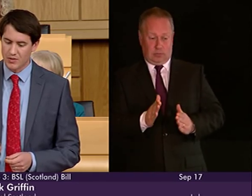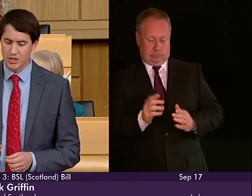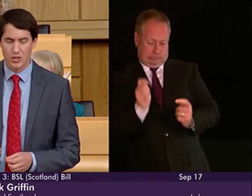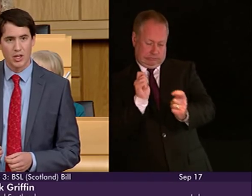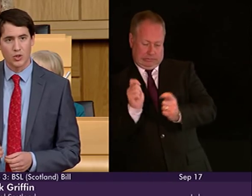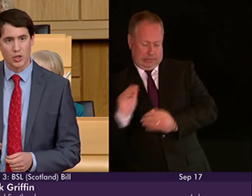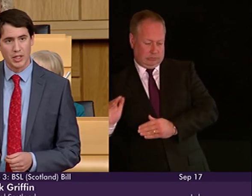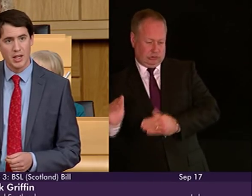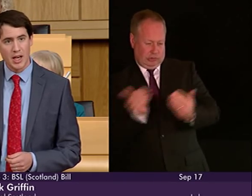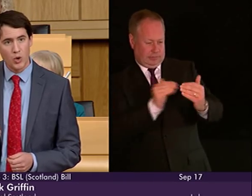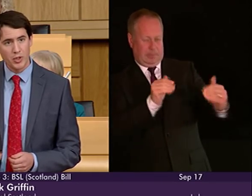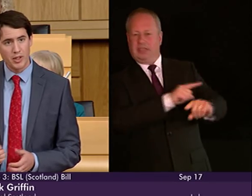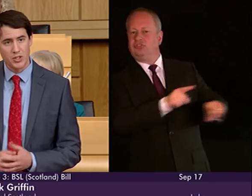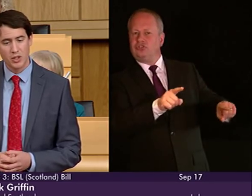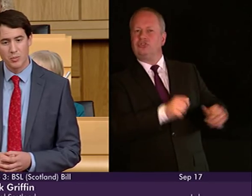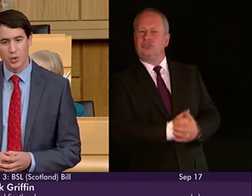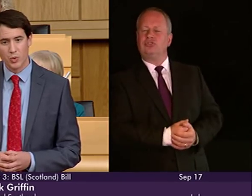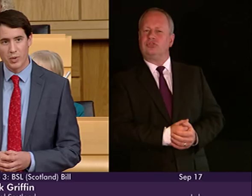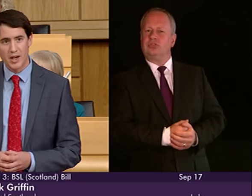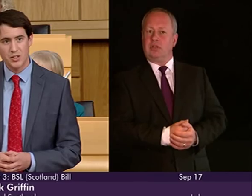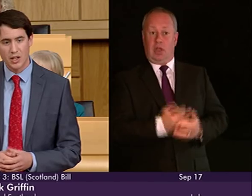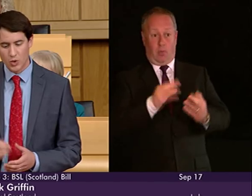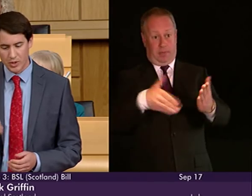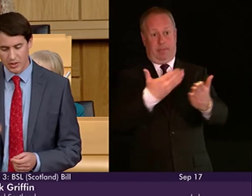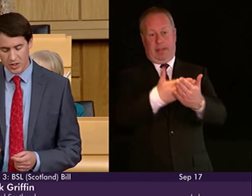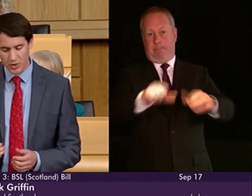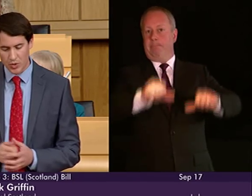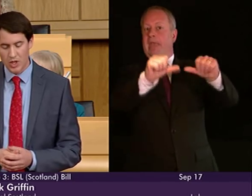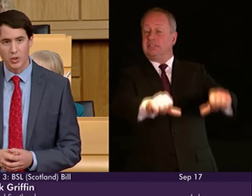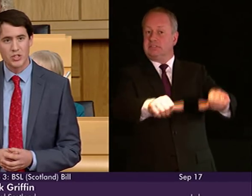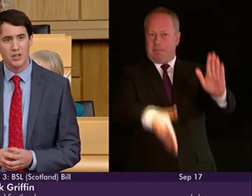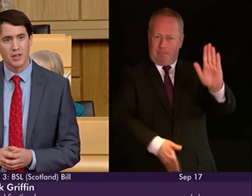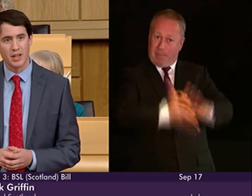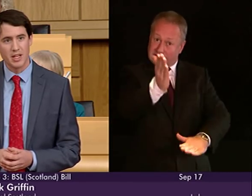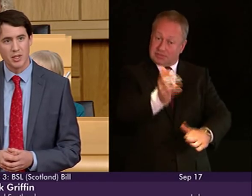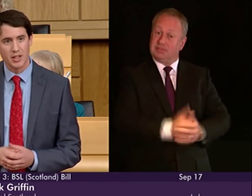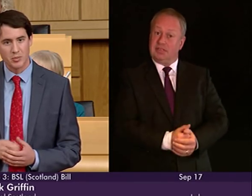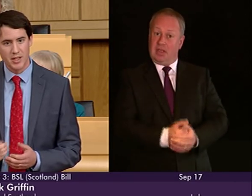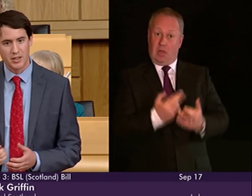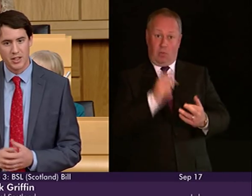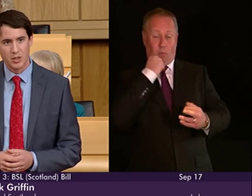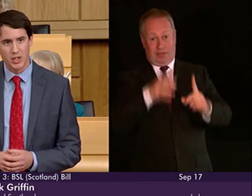services accordingly. I hope that the bill will be passed and will achieve that aim. I commend the